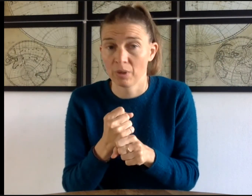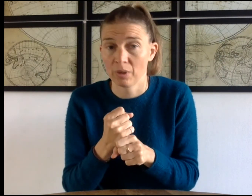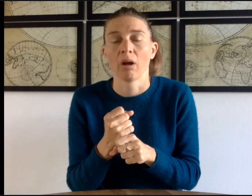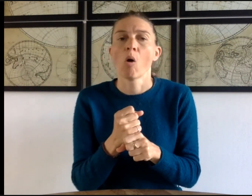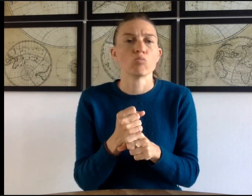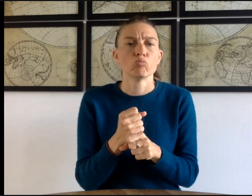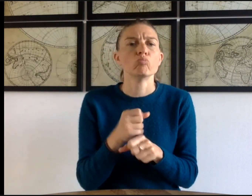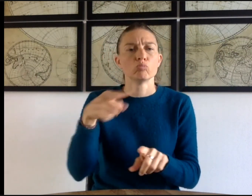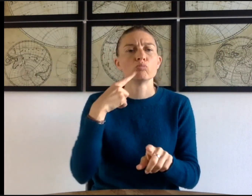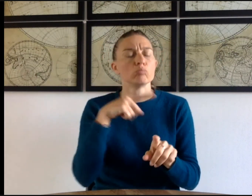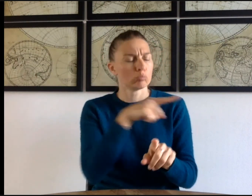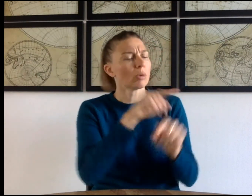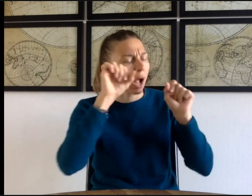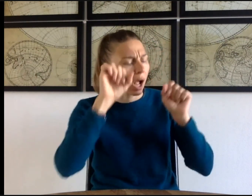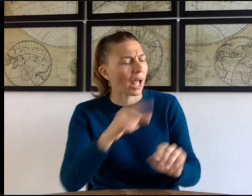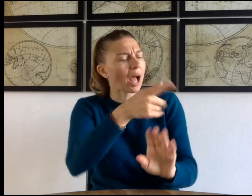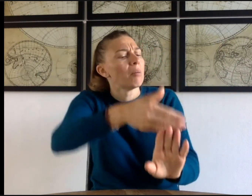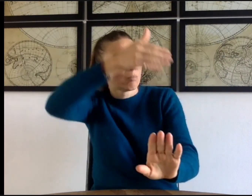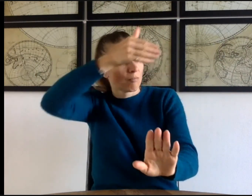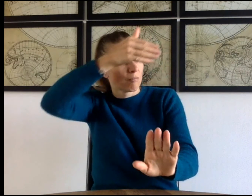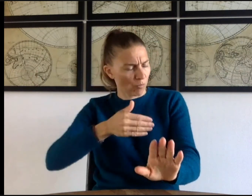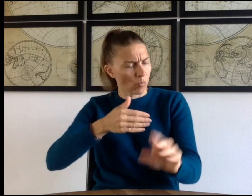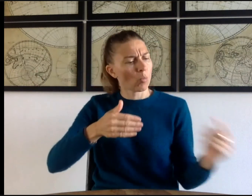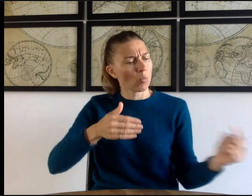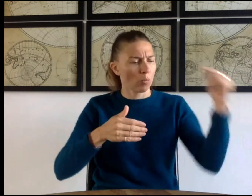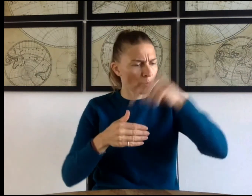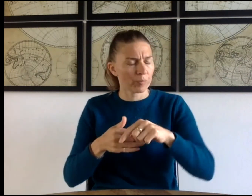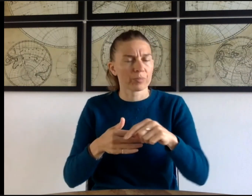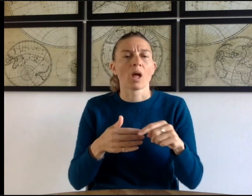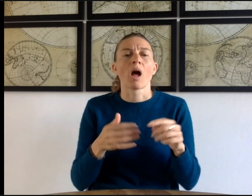Then there is the possibility of mentorship offered by the programme